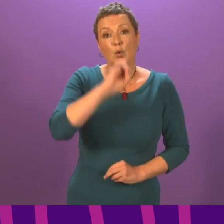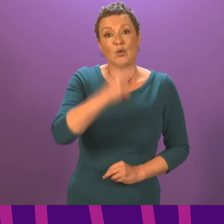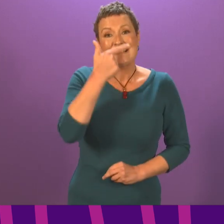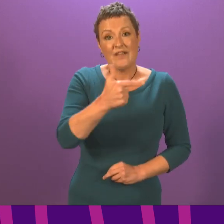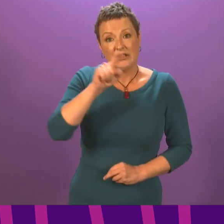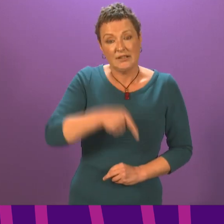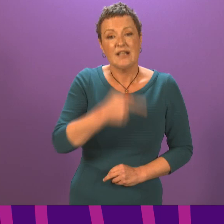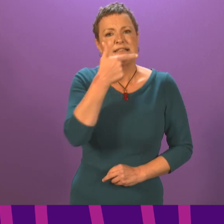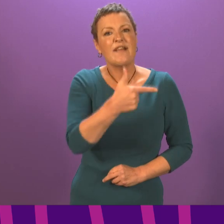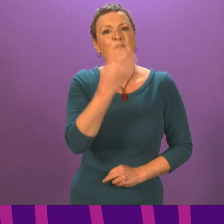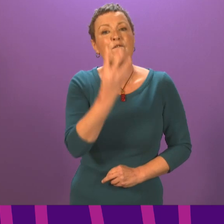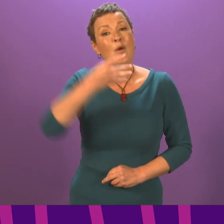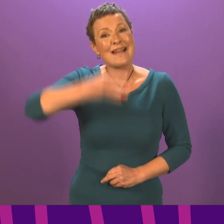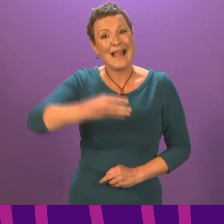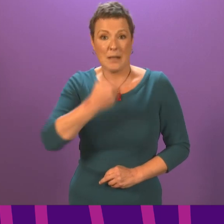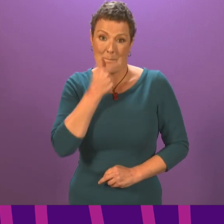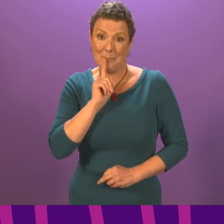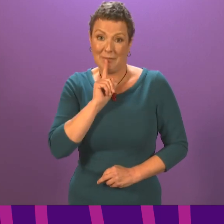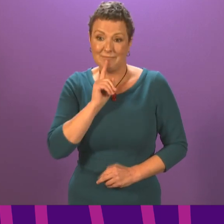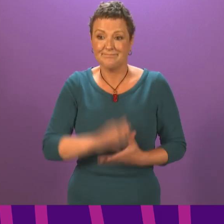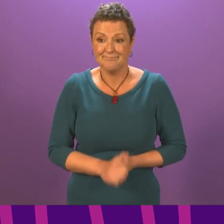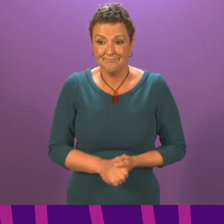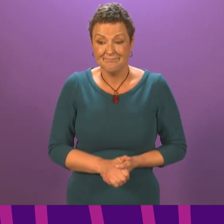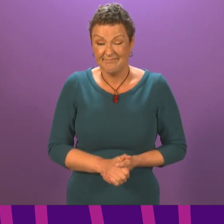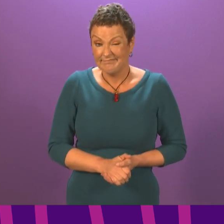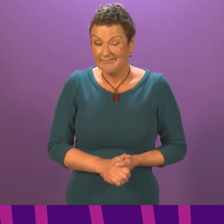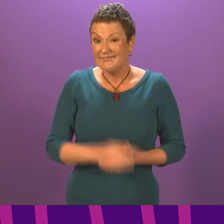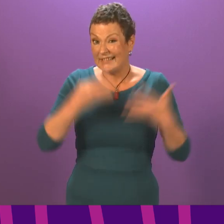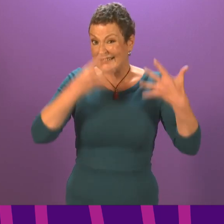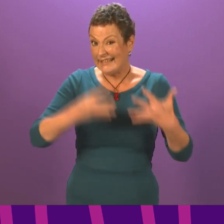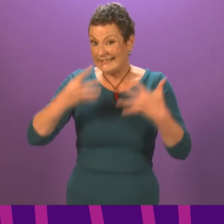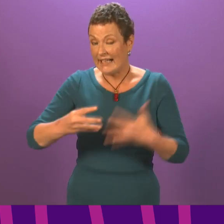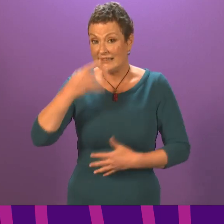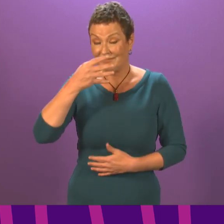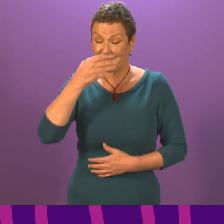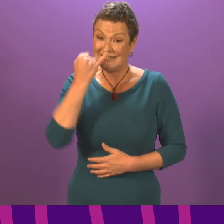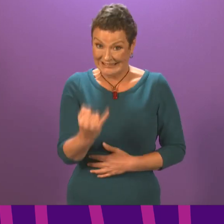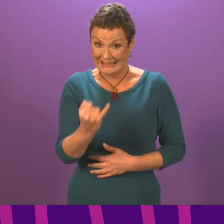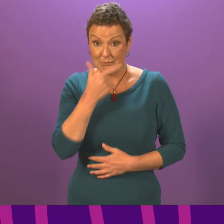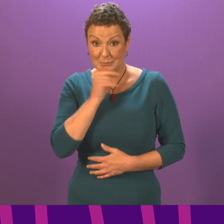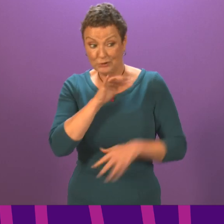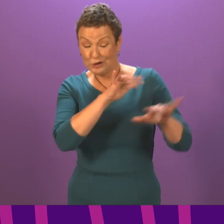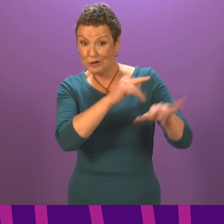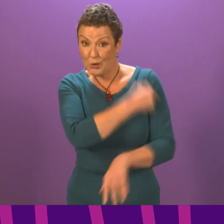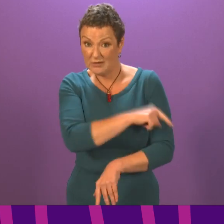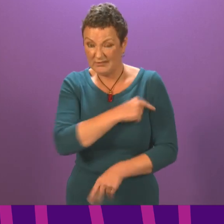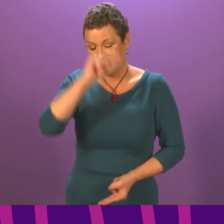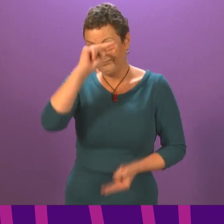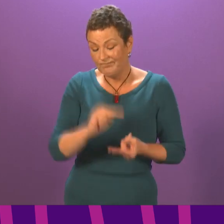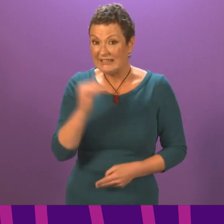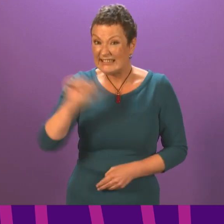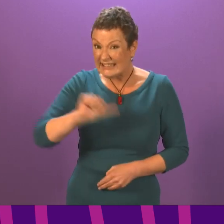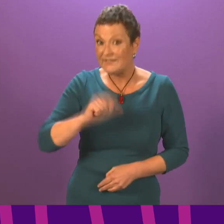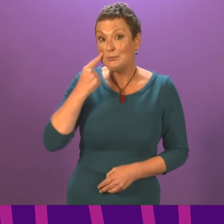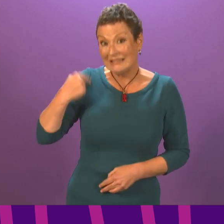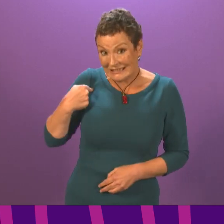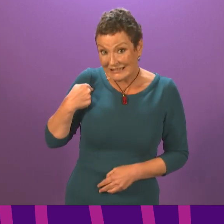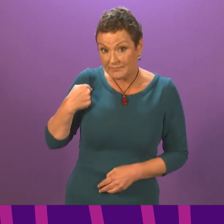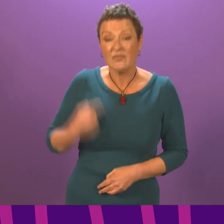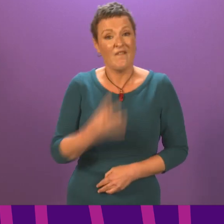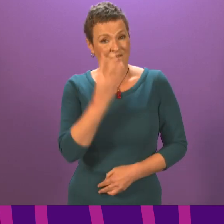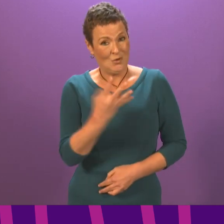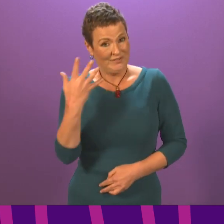hospital, which is a decrease of 16 from yesterday. There are 45 people in intensive care, which